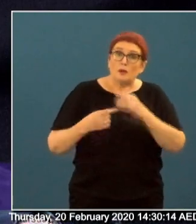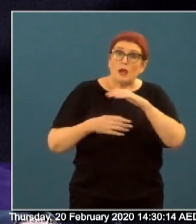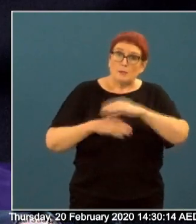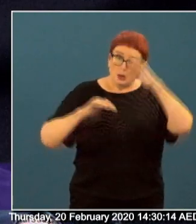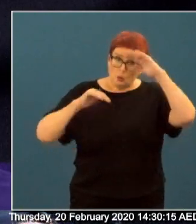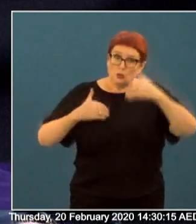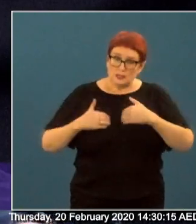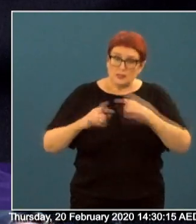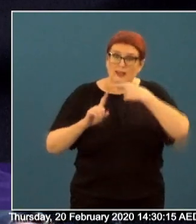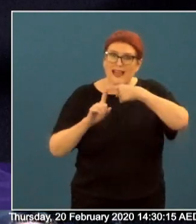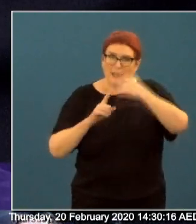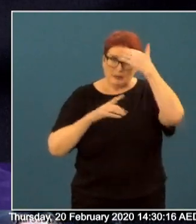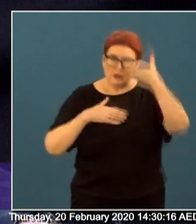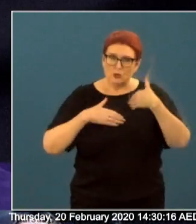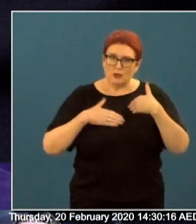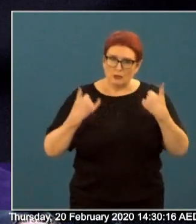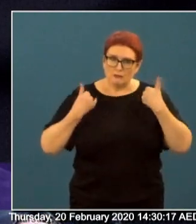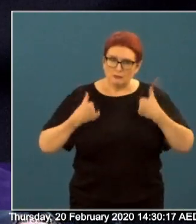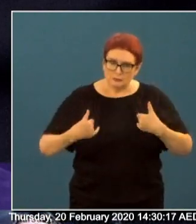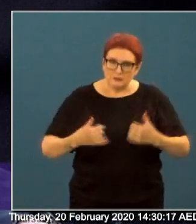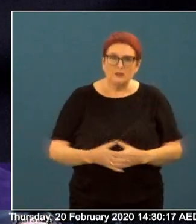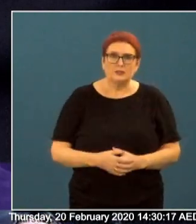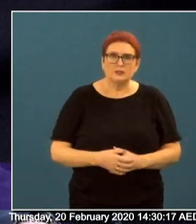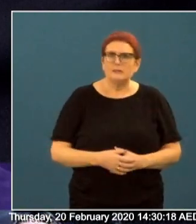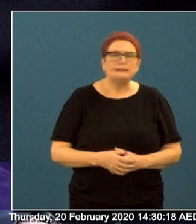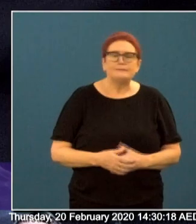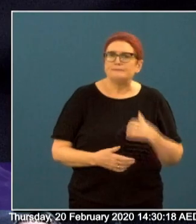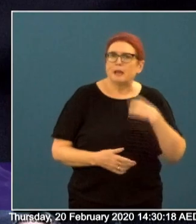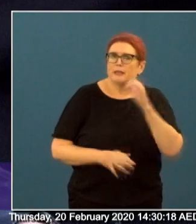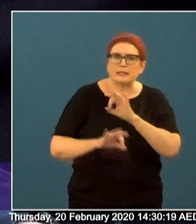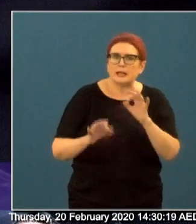the Autism CRC, but I'm not aware of electronic treatment programs, which